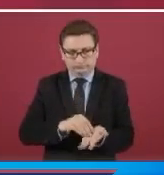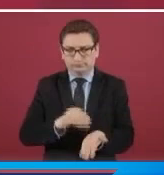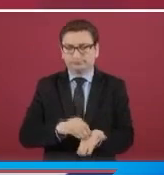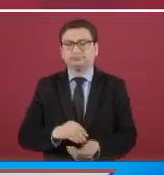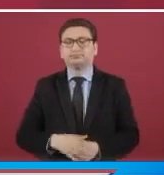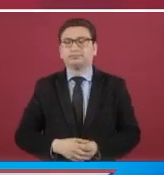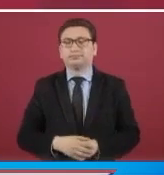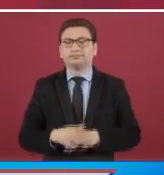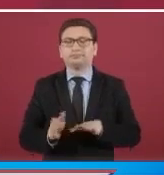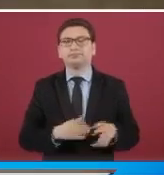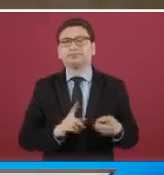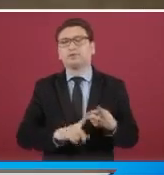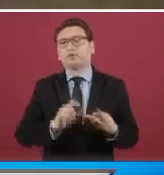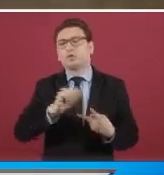3. Growth perspective